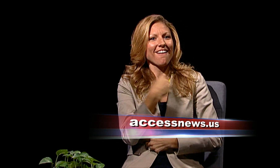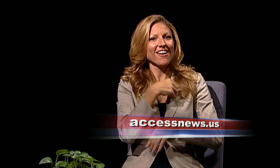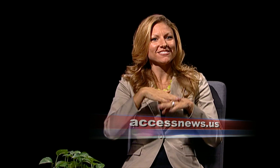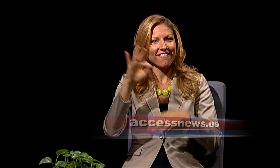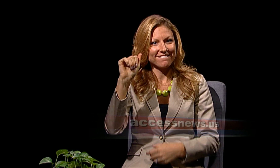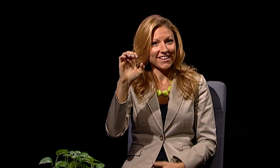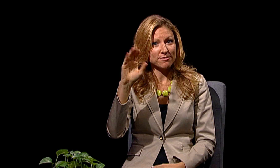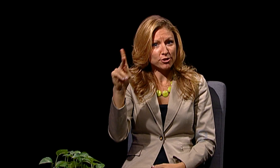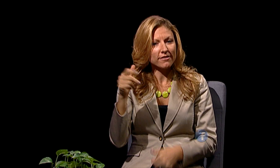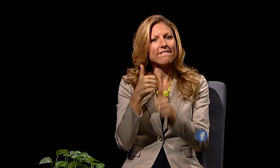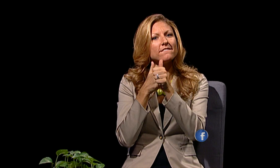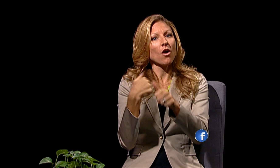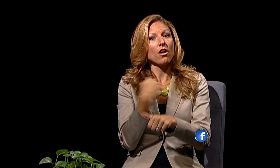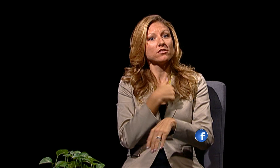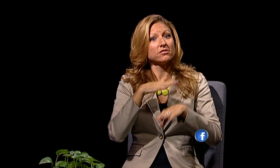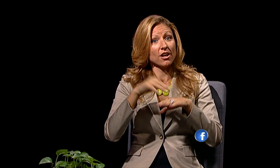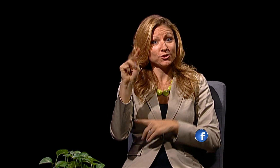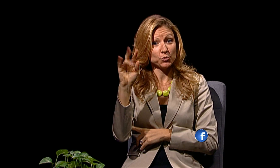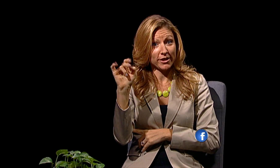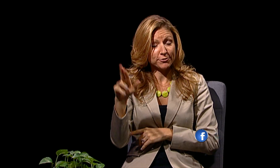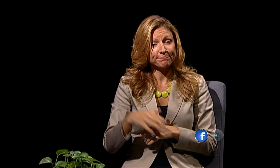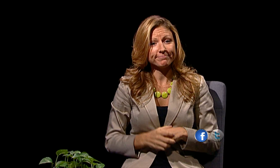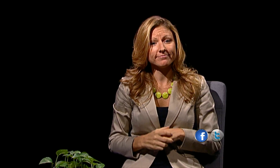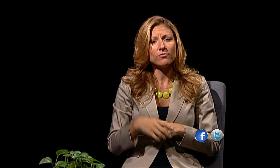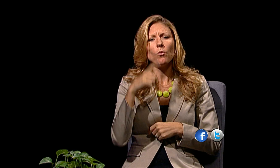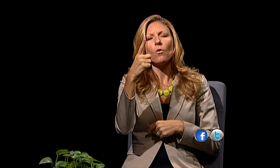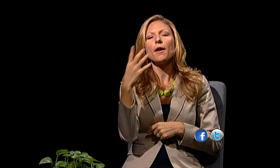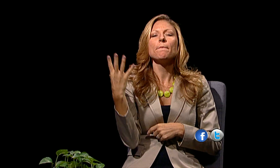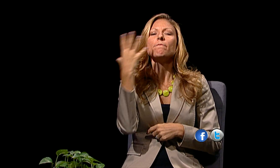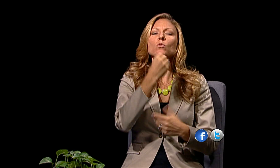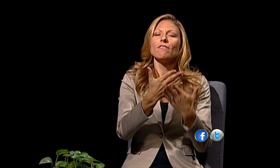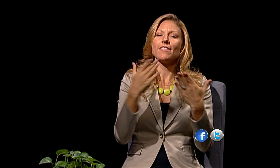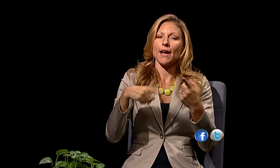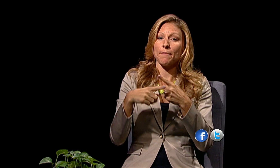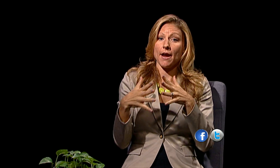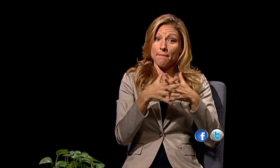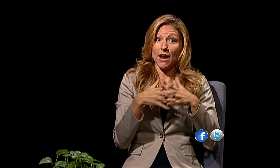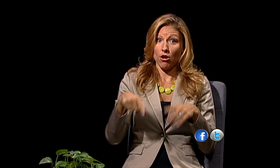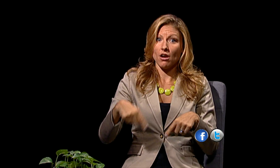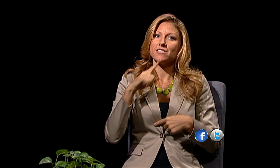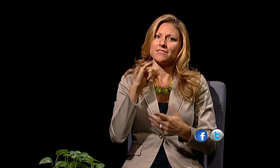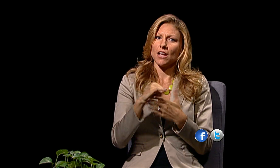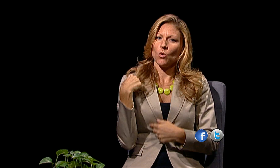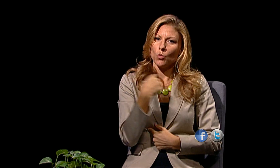LIKE US ON FACEBOOK, FOLLOW US ON TWITTER. ONE BEAUTIFUL THING ABOUT AMERICA